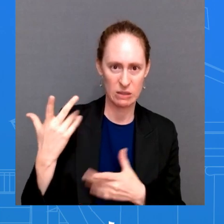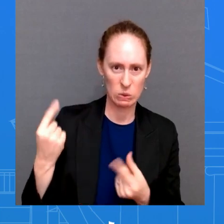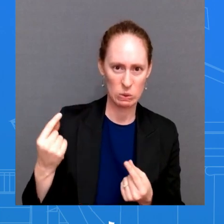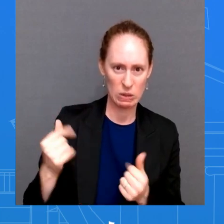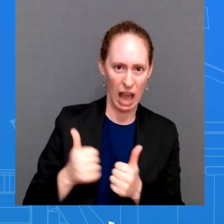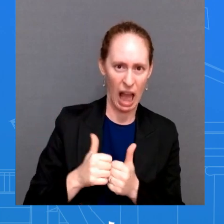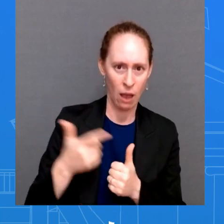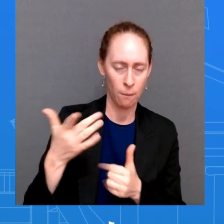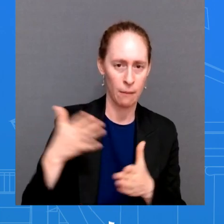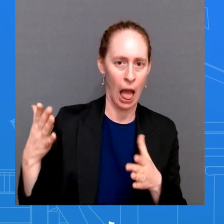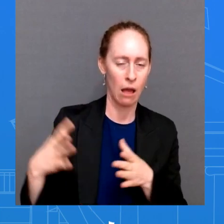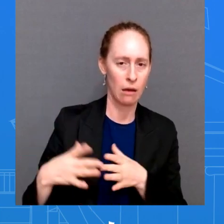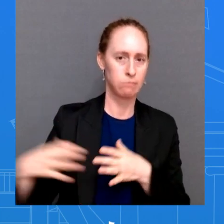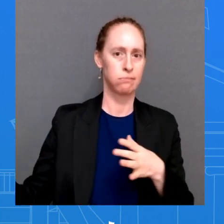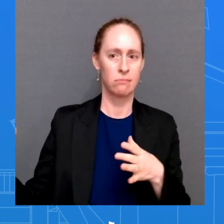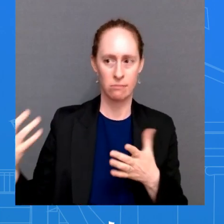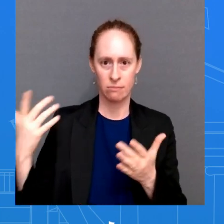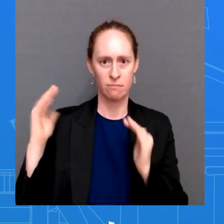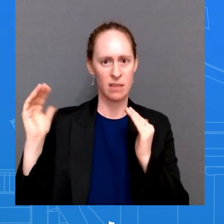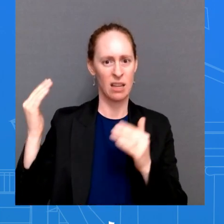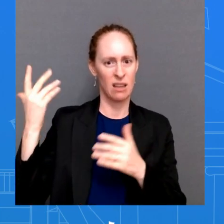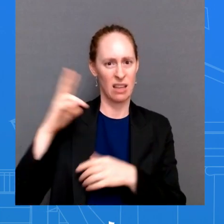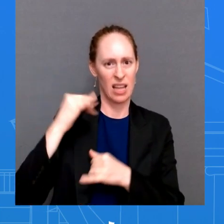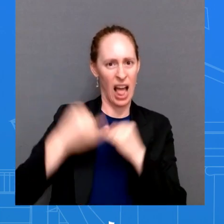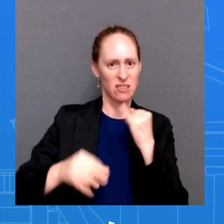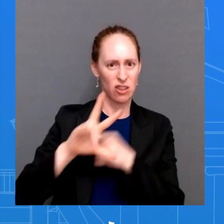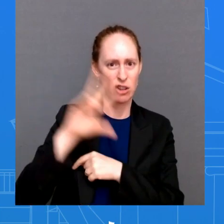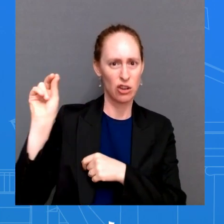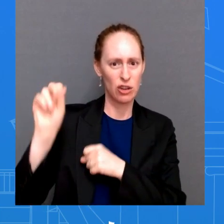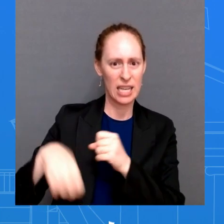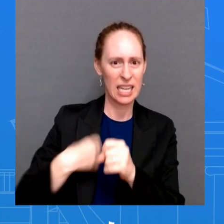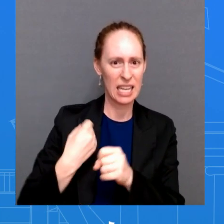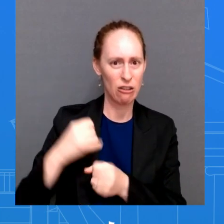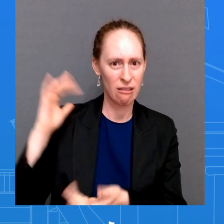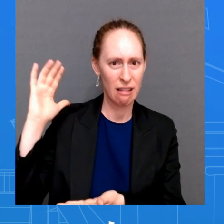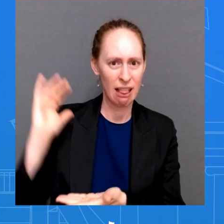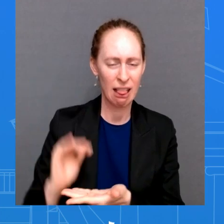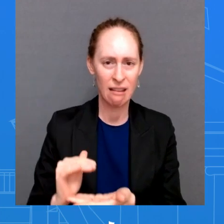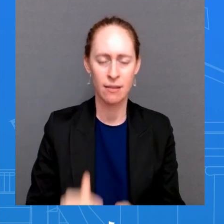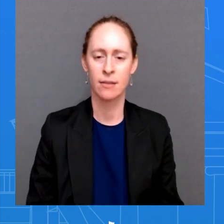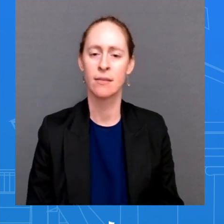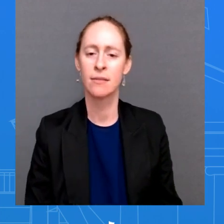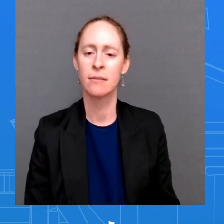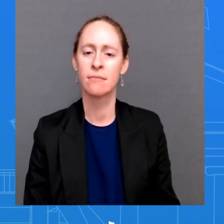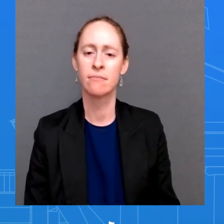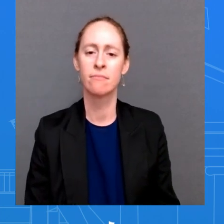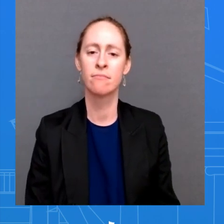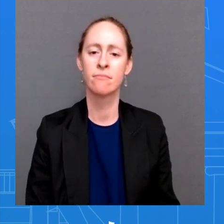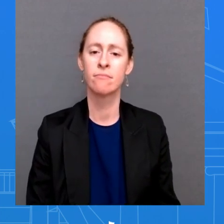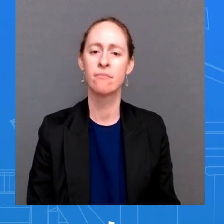is that we are replenishing the Strategic Petroleum Reserve. I don't have more to share on that.